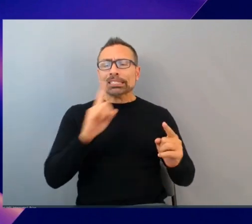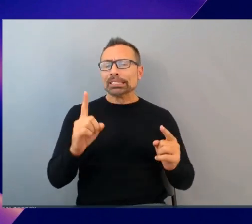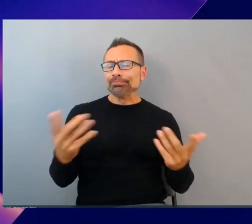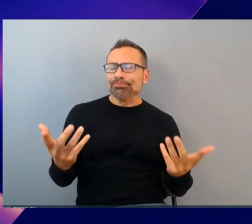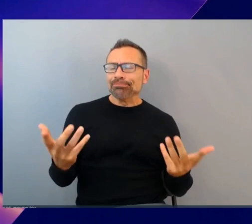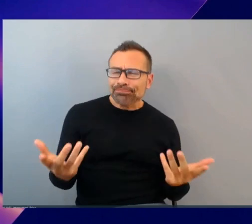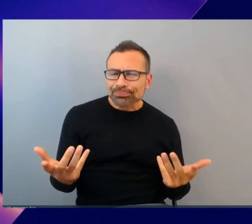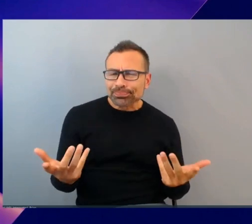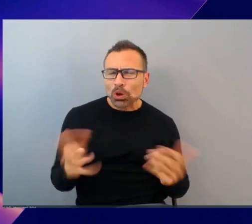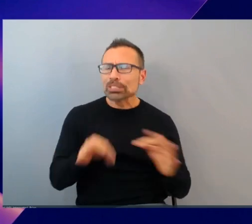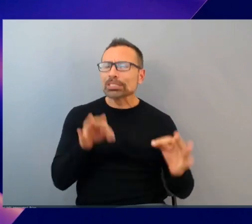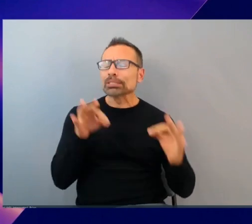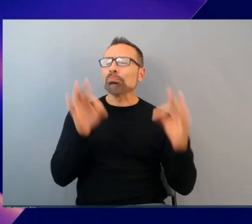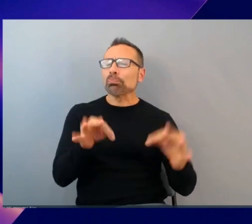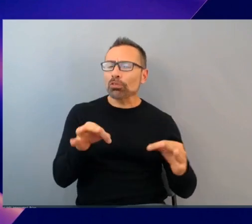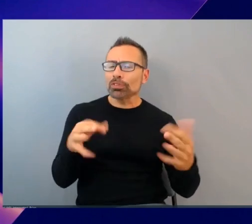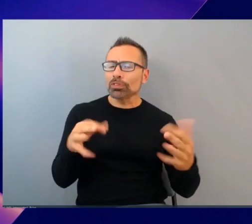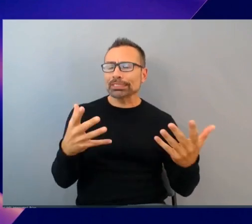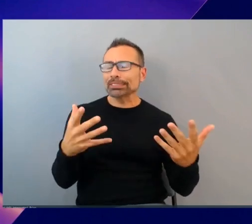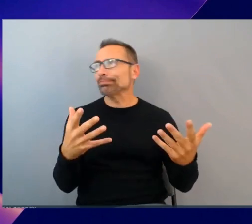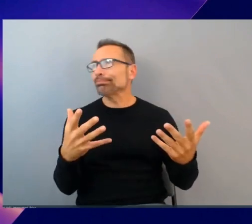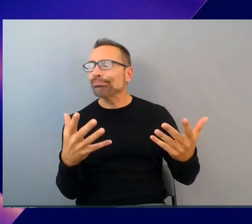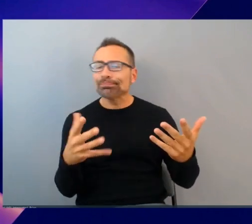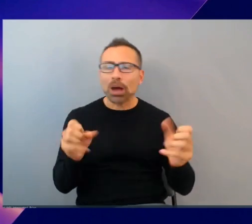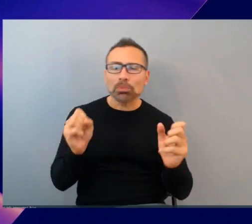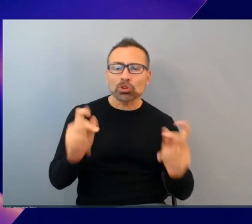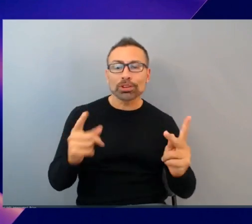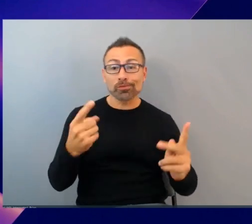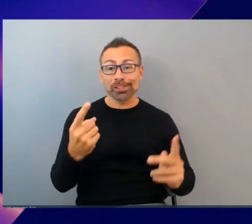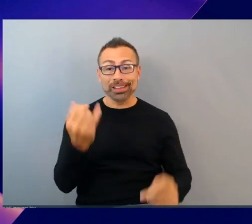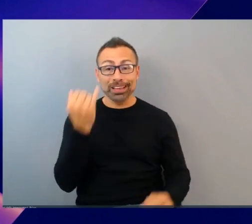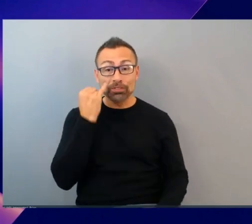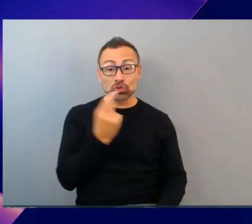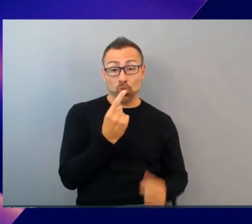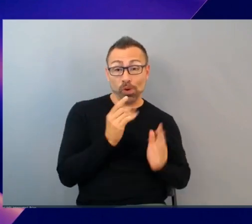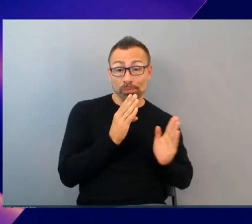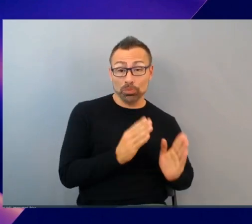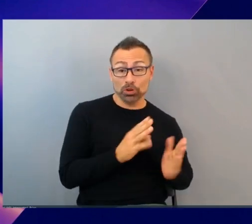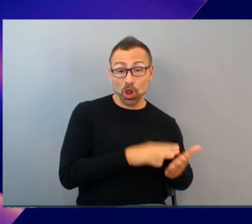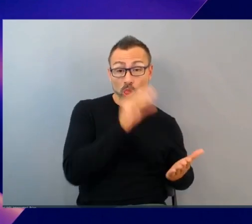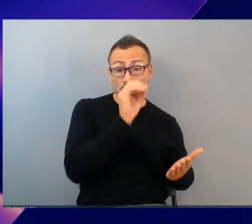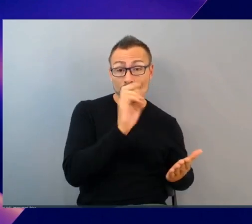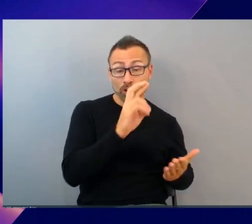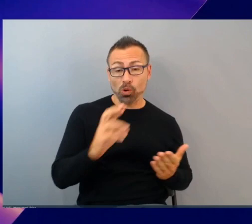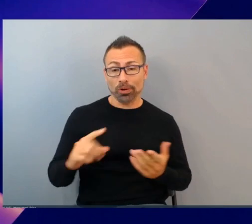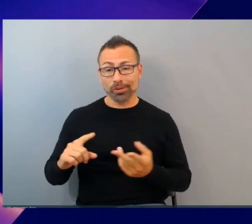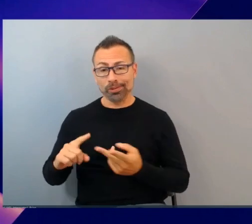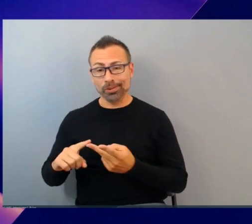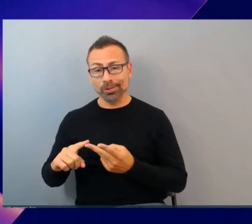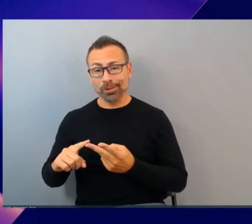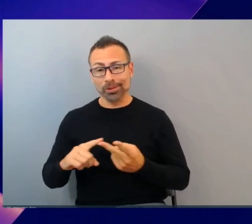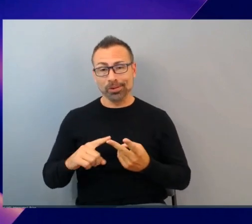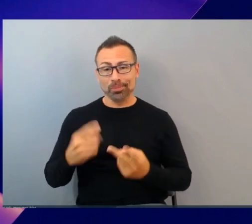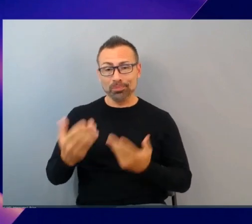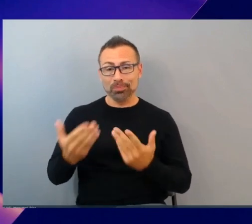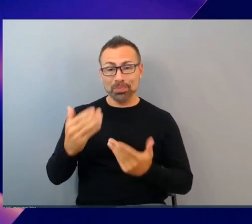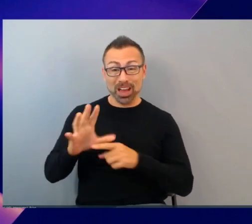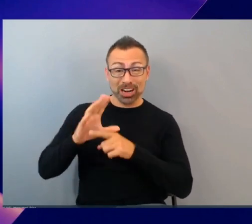whether it's like, one person that's learning, you know, machine learning, or maybe it's, you know, a company, an early-stage startup or a larger enterprise,